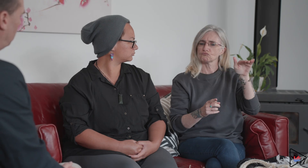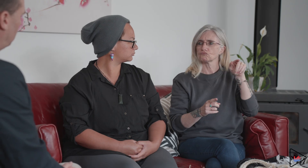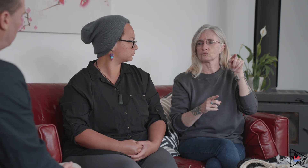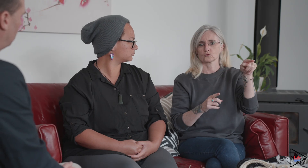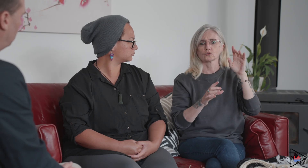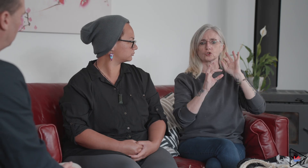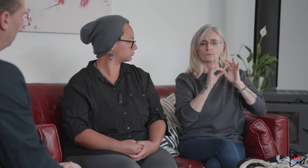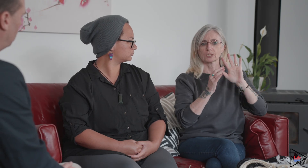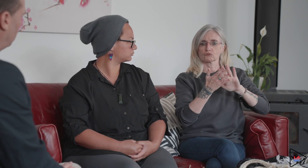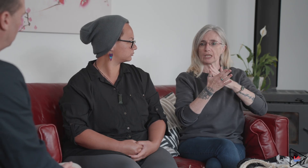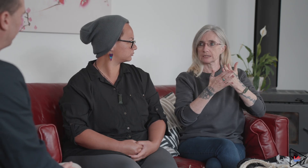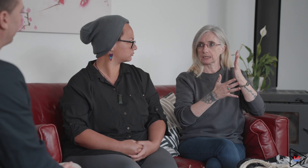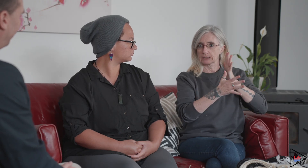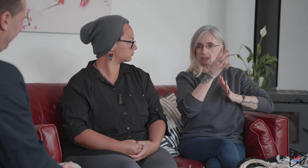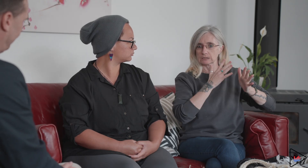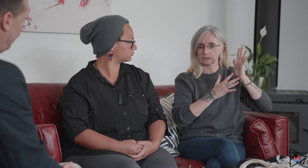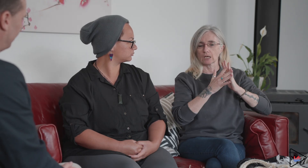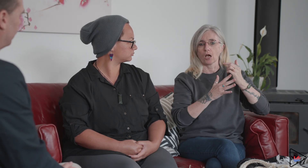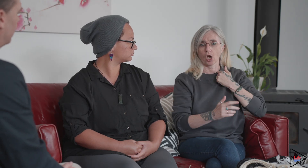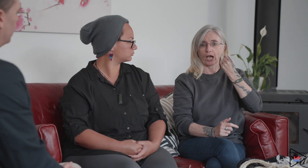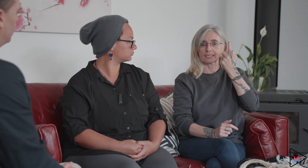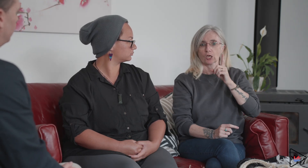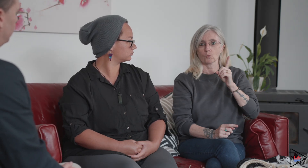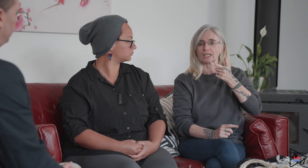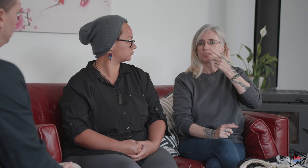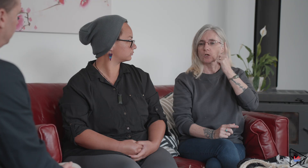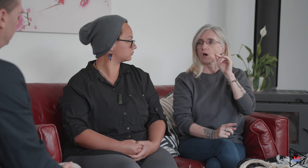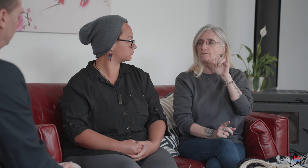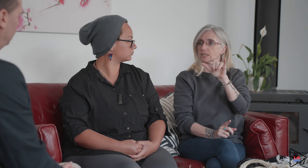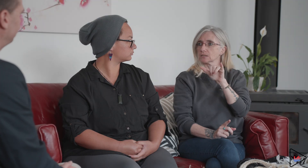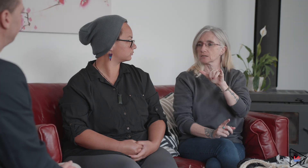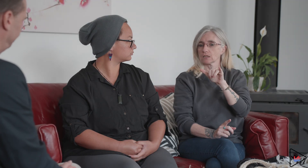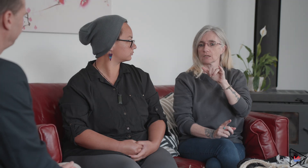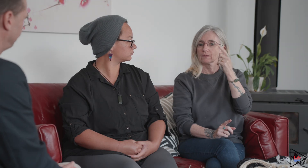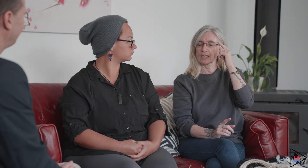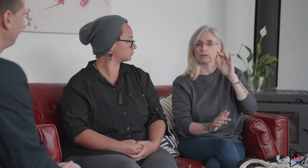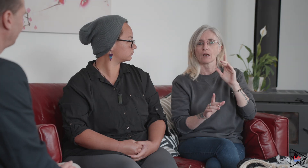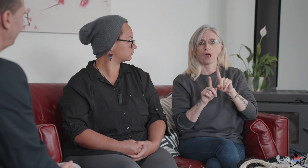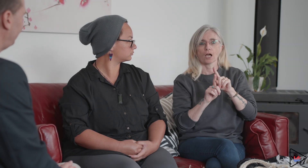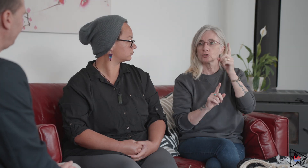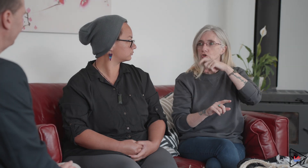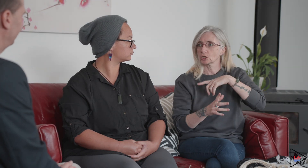assignments and so on I worked with interpreter to understand, and I can also understand that the